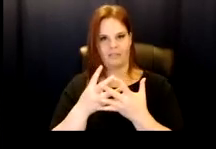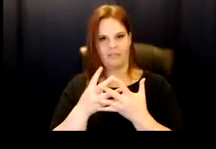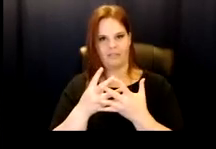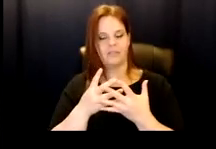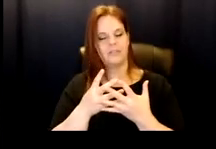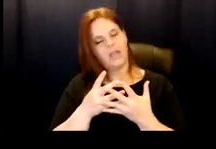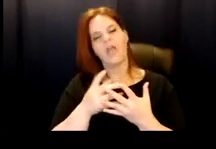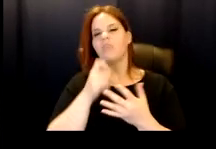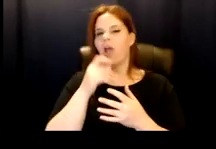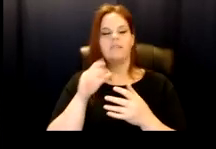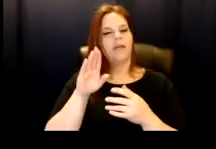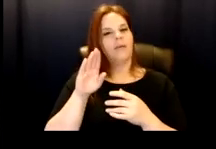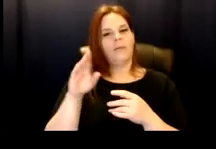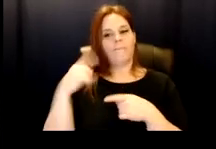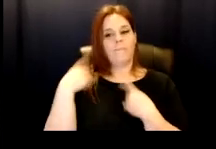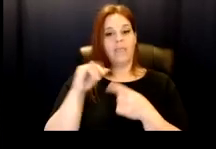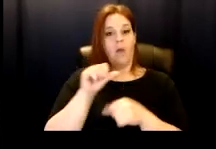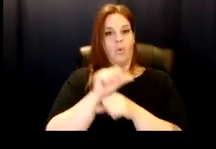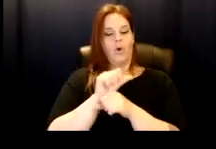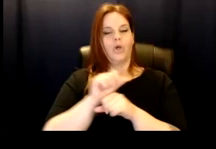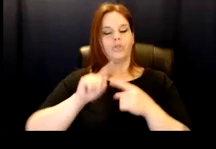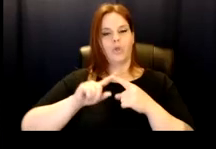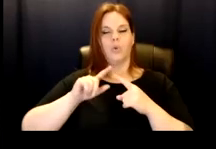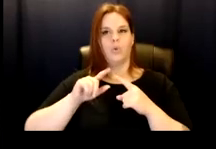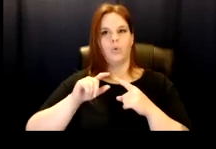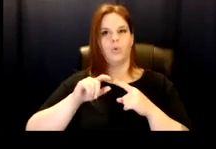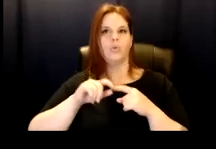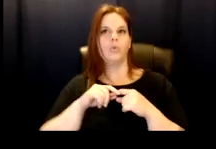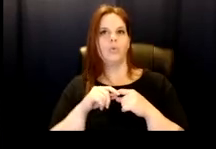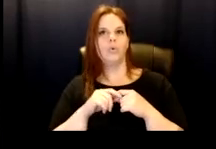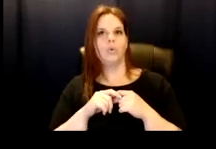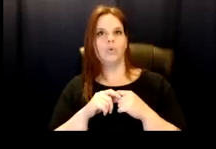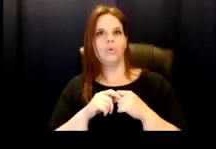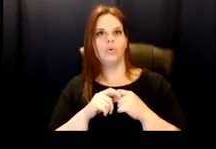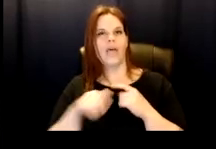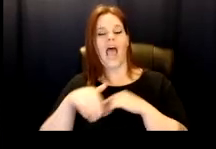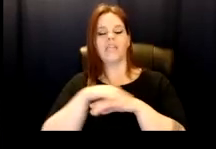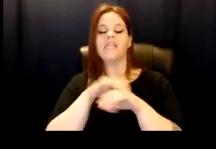build out, at least it hasn't the work that's happening has not yet cracked the surface